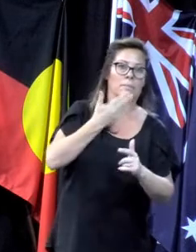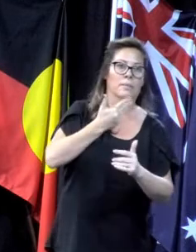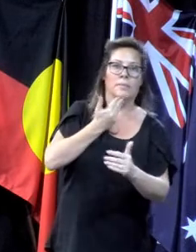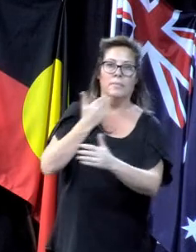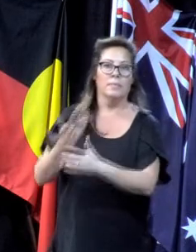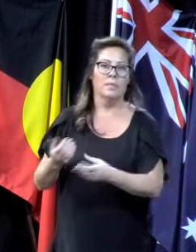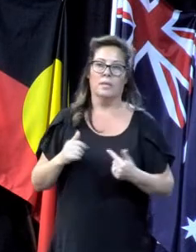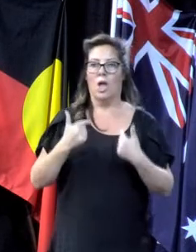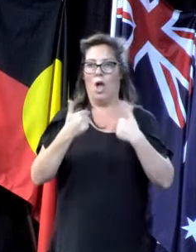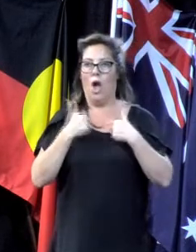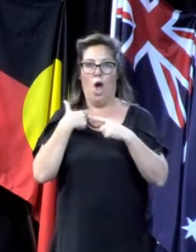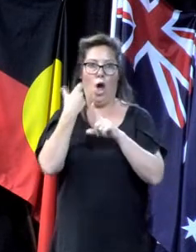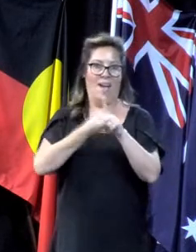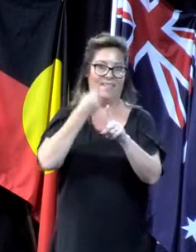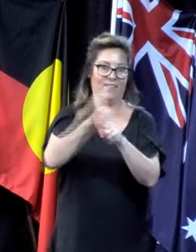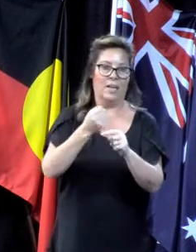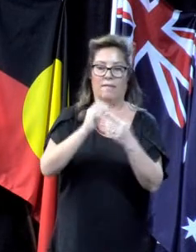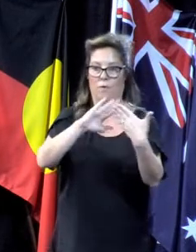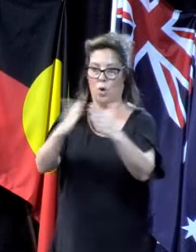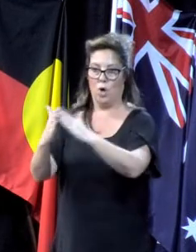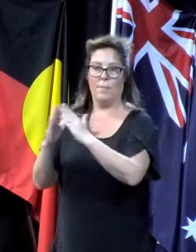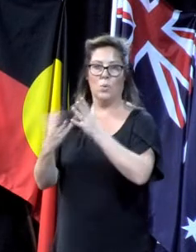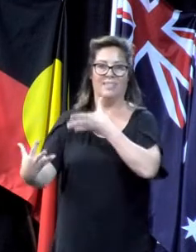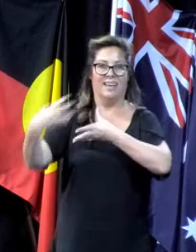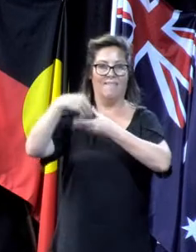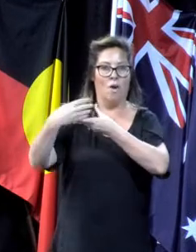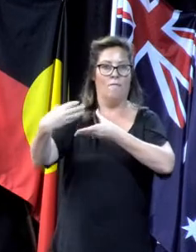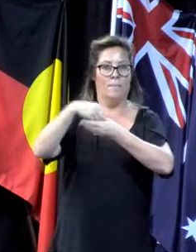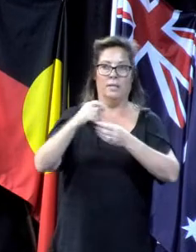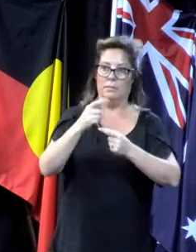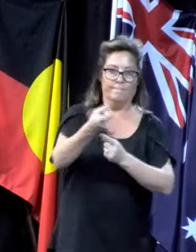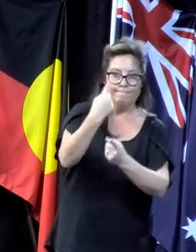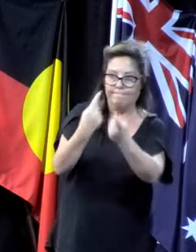to support us in this role for as much as we can get it particularly in my community. DR MELLIFONT: What might